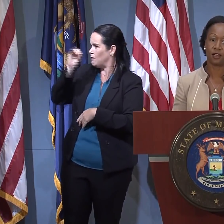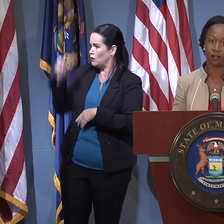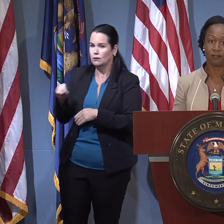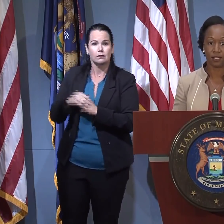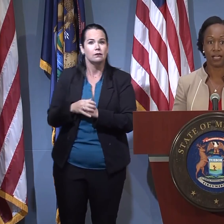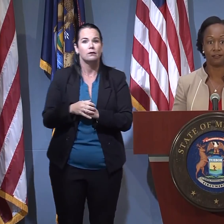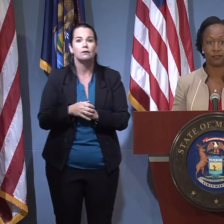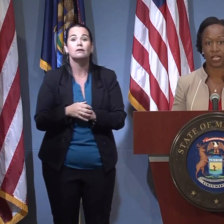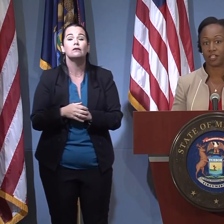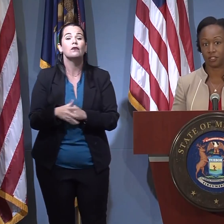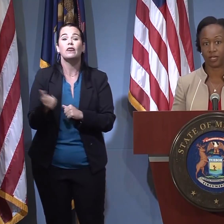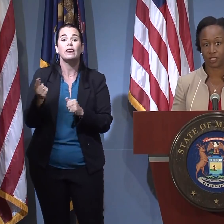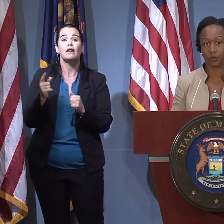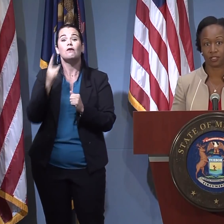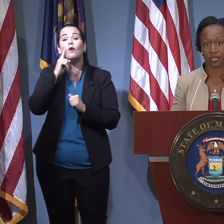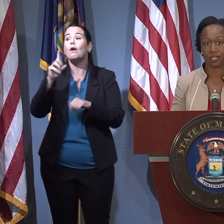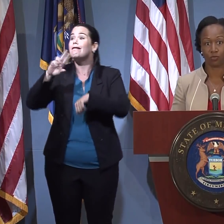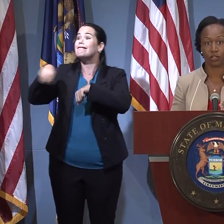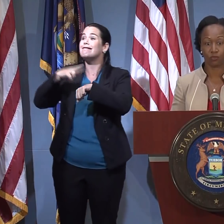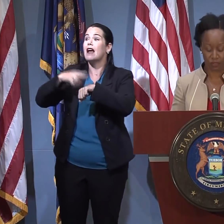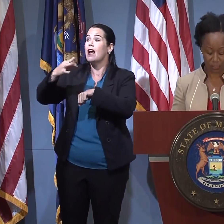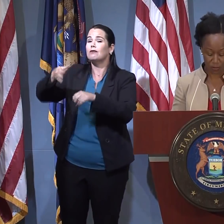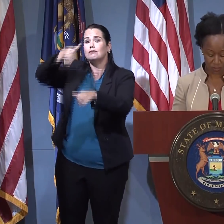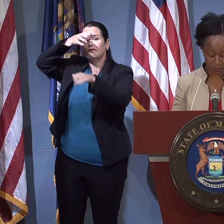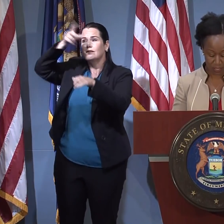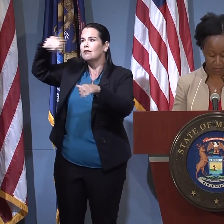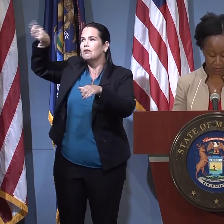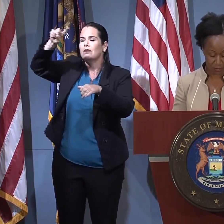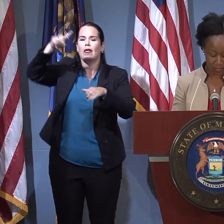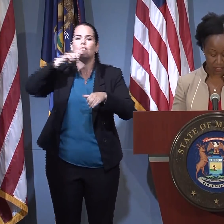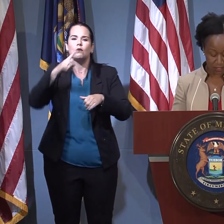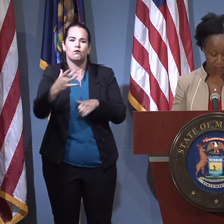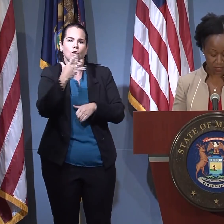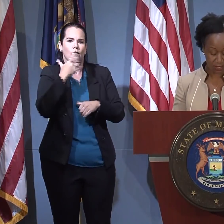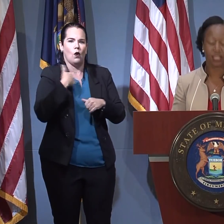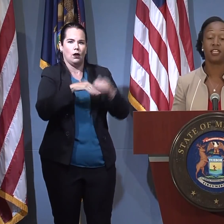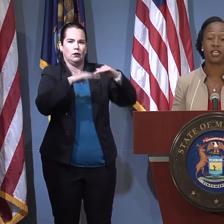THAT IS UP FROM 2.8% THE PREVIOUS WEEK. 3% IS THE CUTOFF THAT A LOT OF